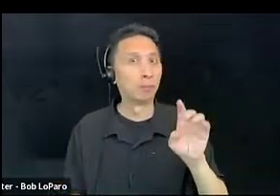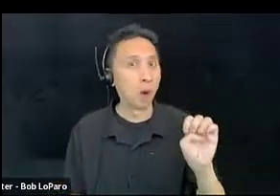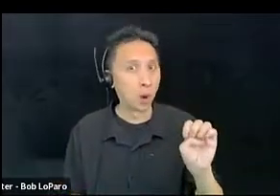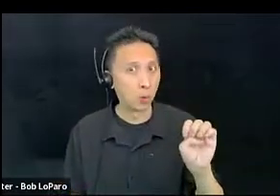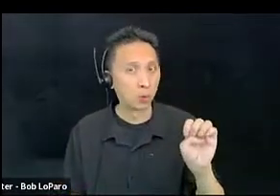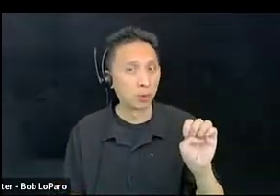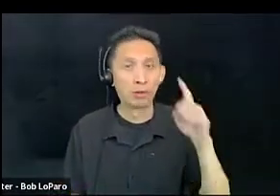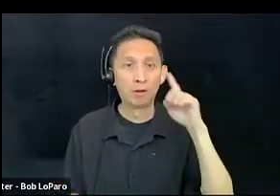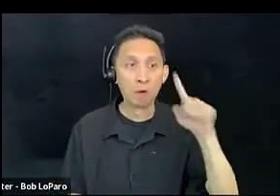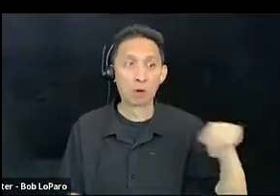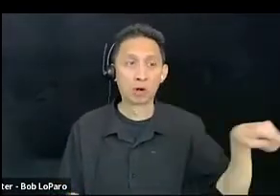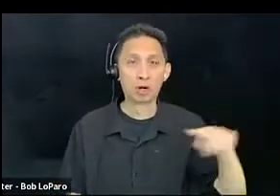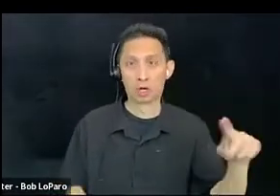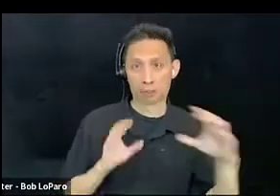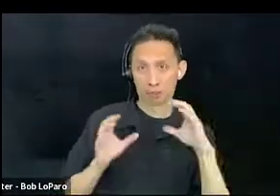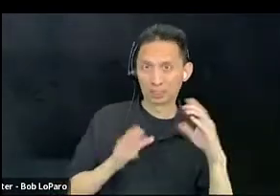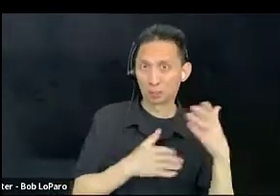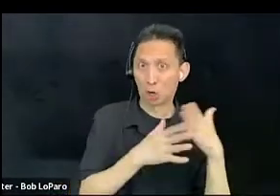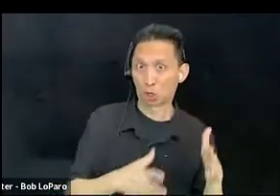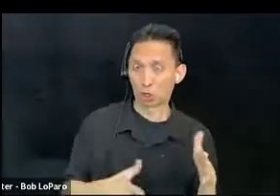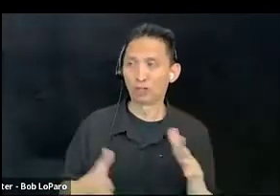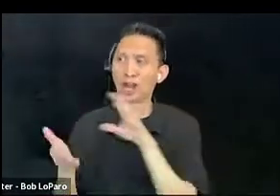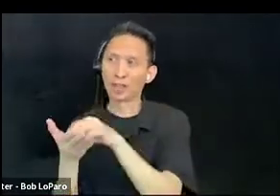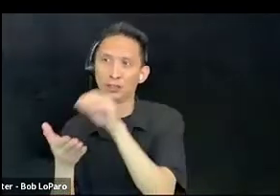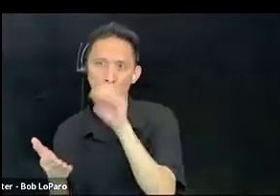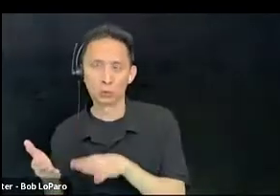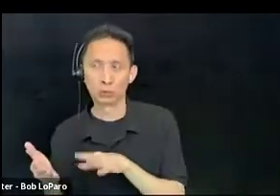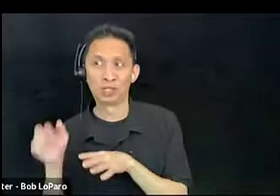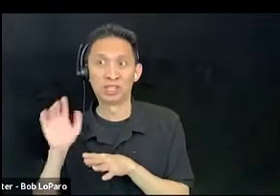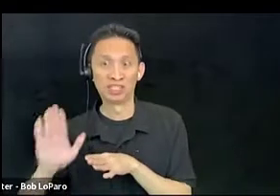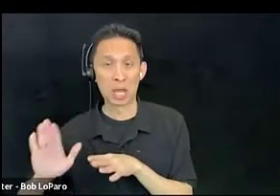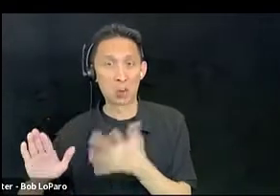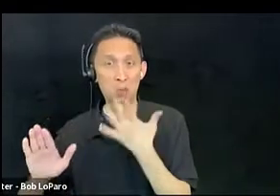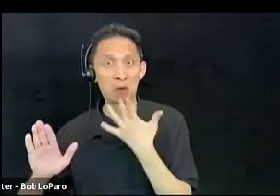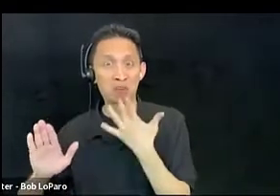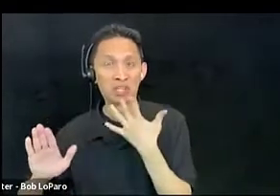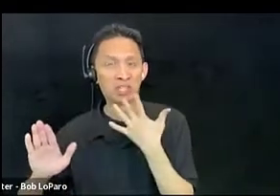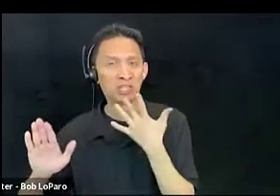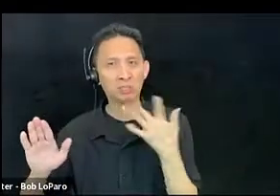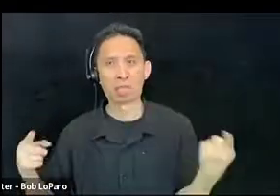And what she said is that there was a major disconnect happening.